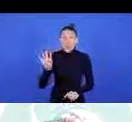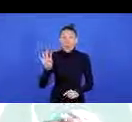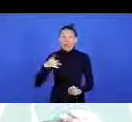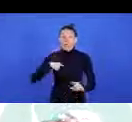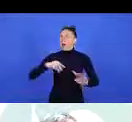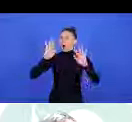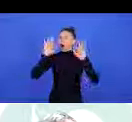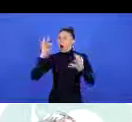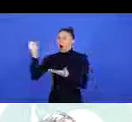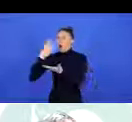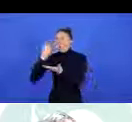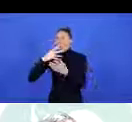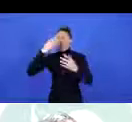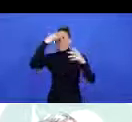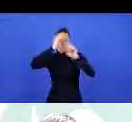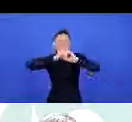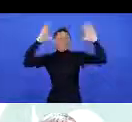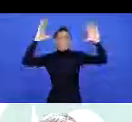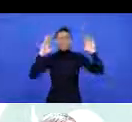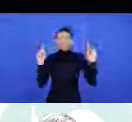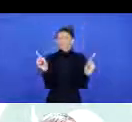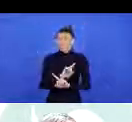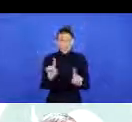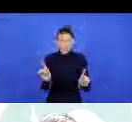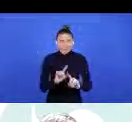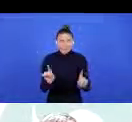my first implant, in 2014, I did not have